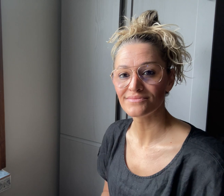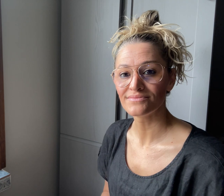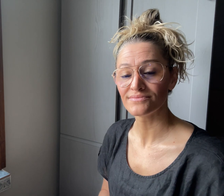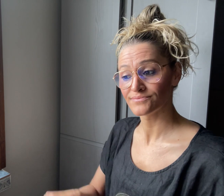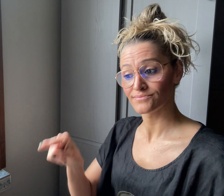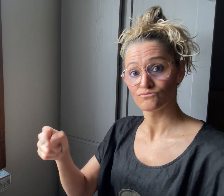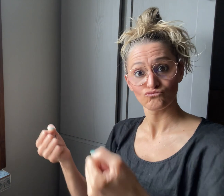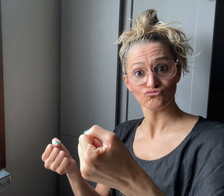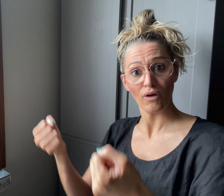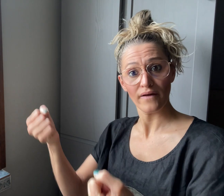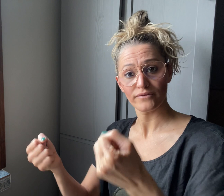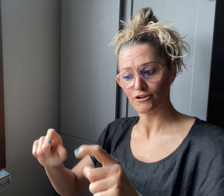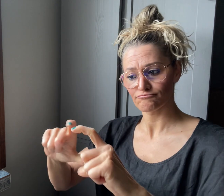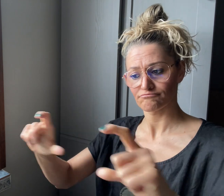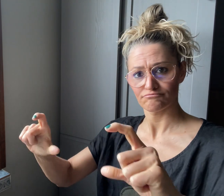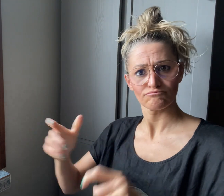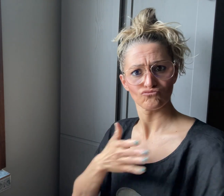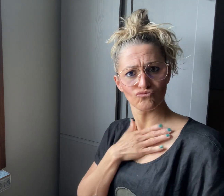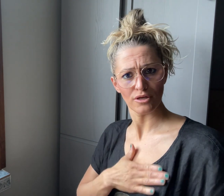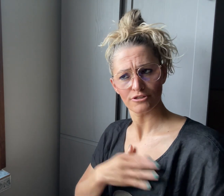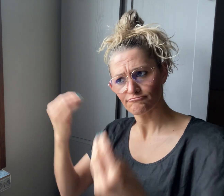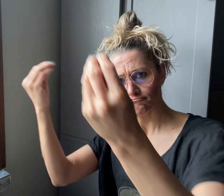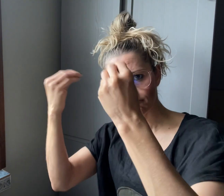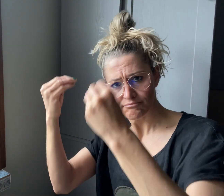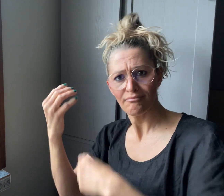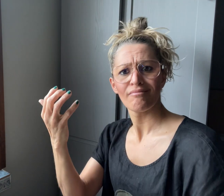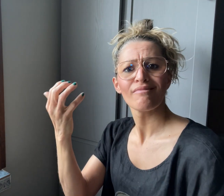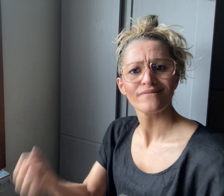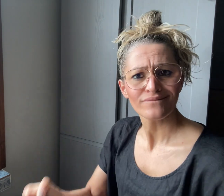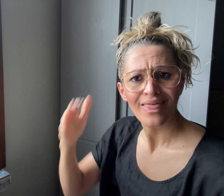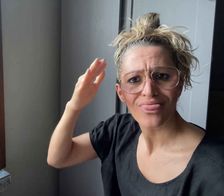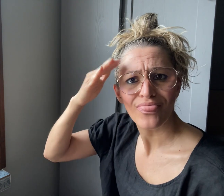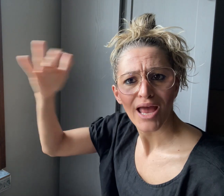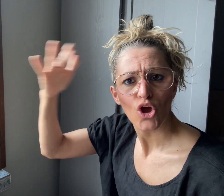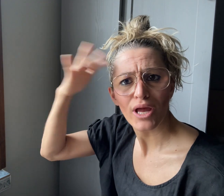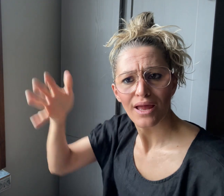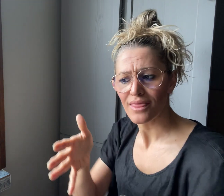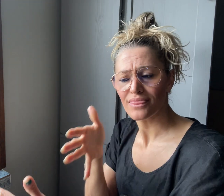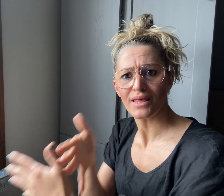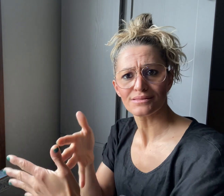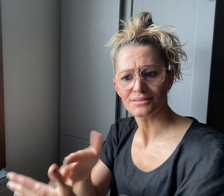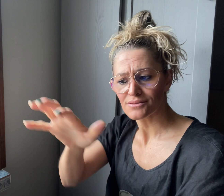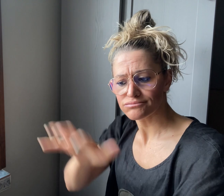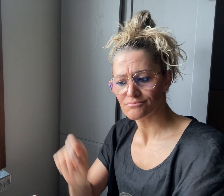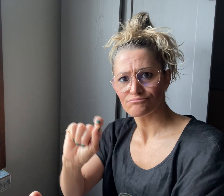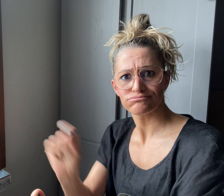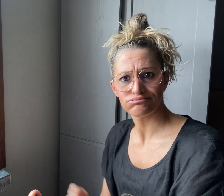The driver's license theory tests are designed in such